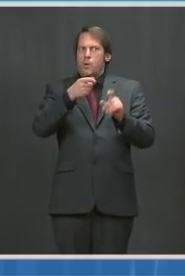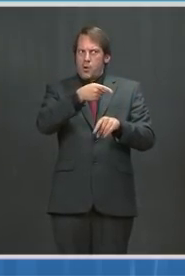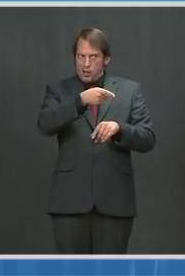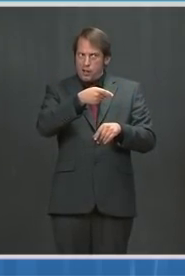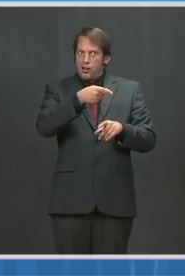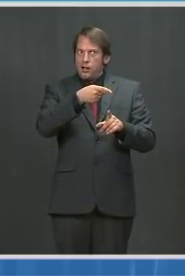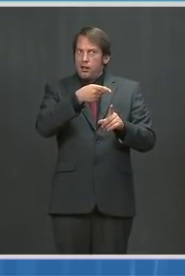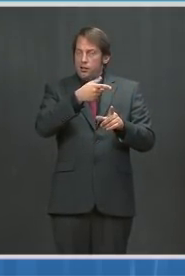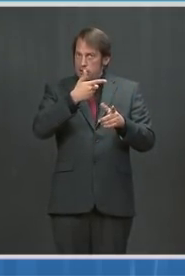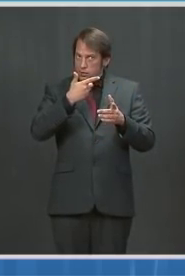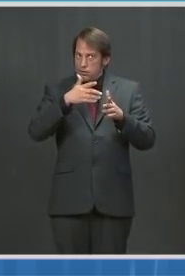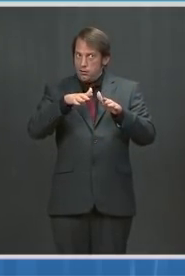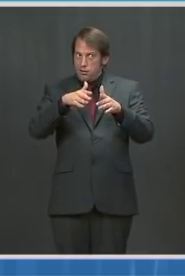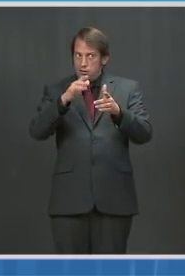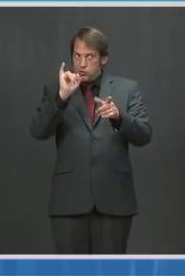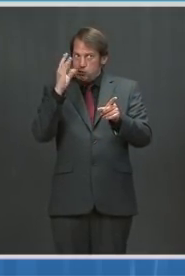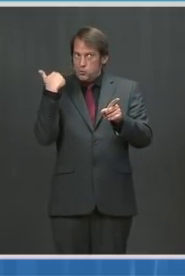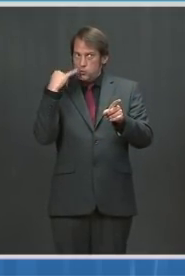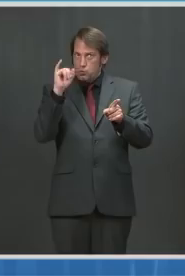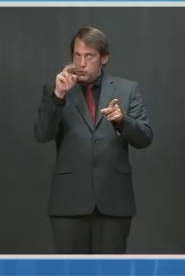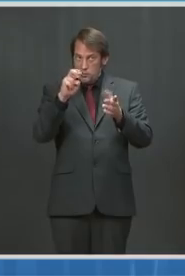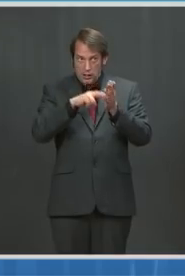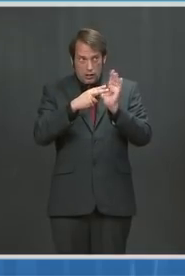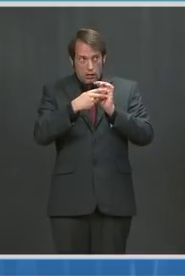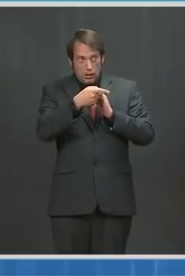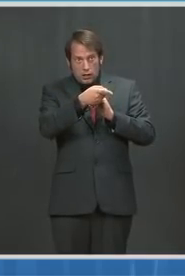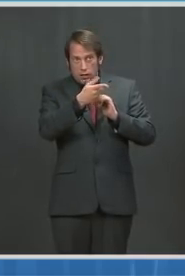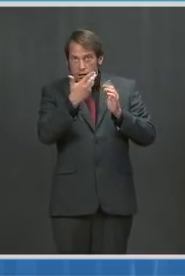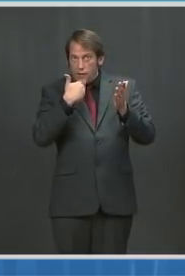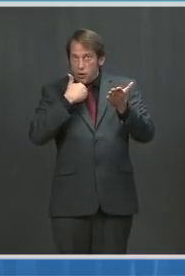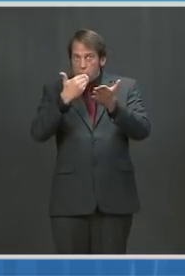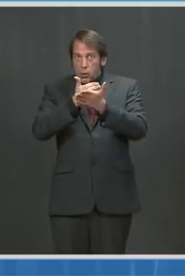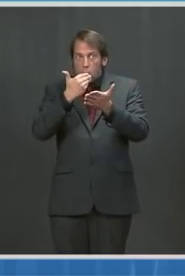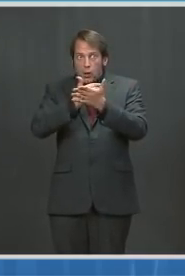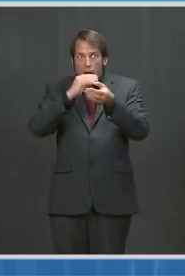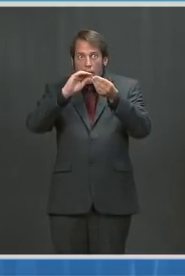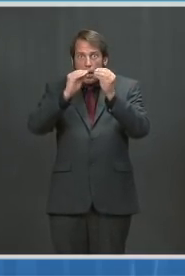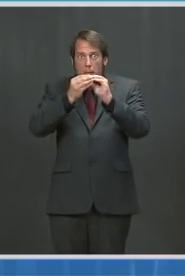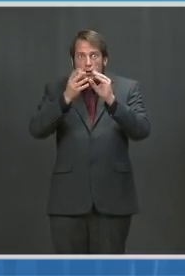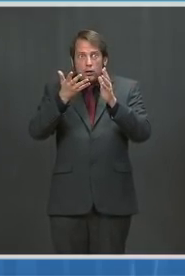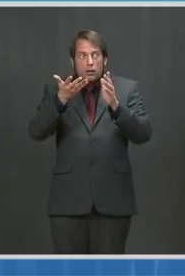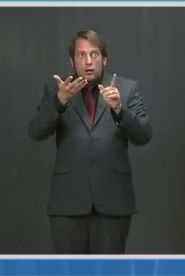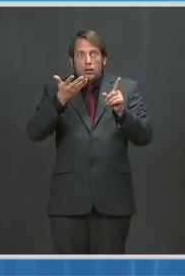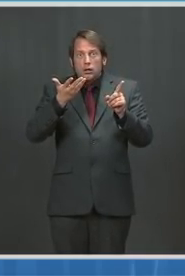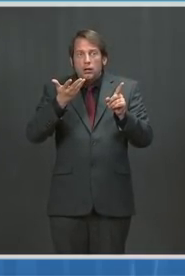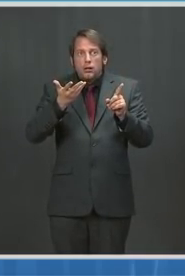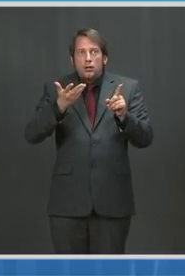to include vaccinations on what it would -- what the new threshold might be for reopening broadly.